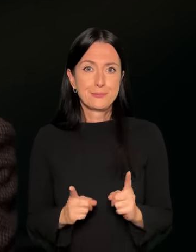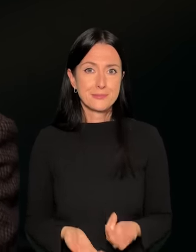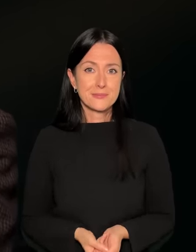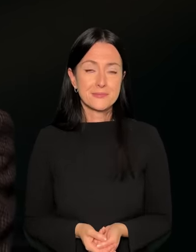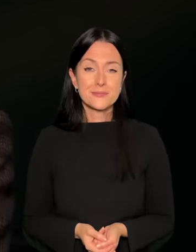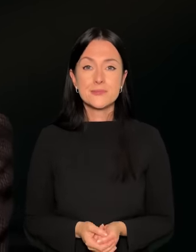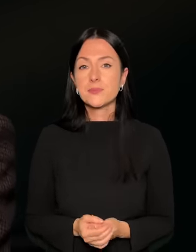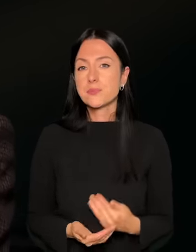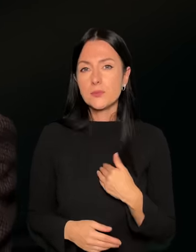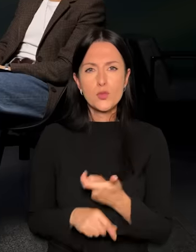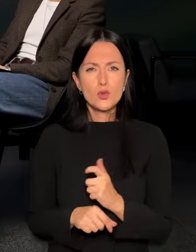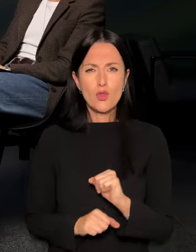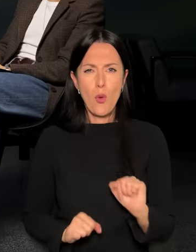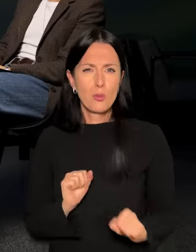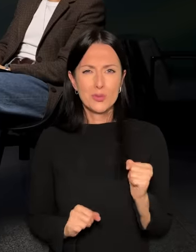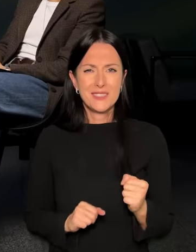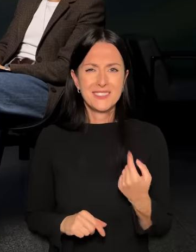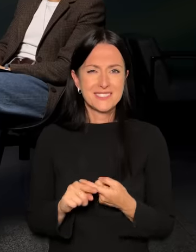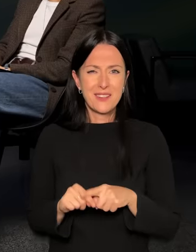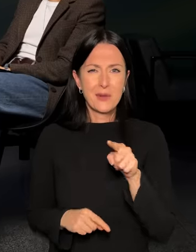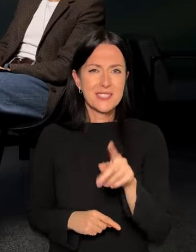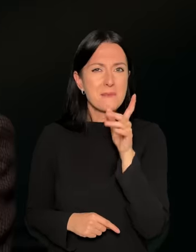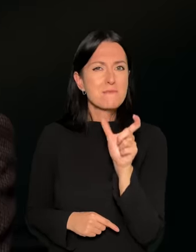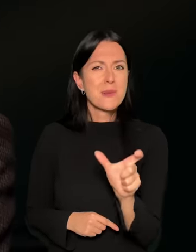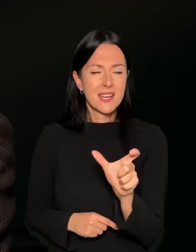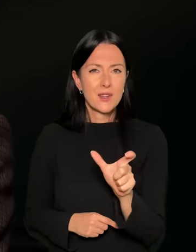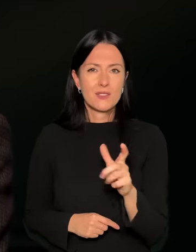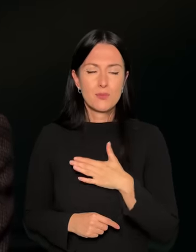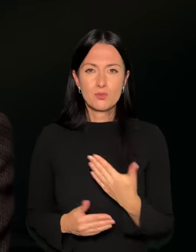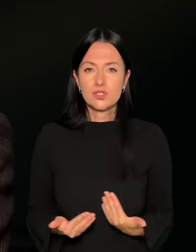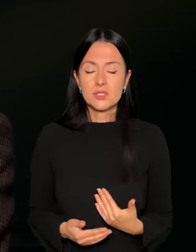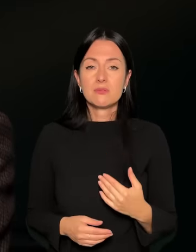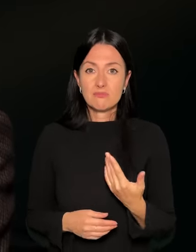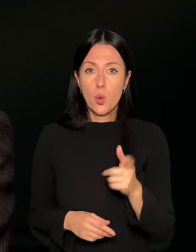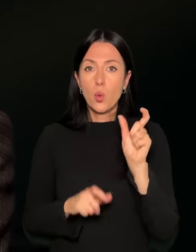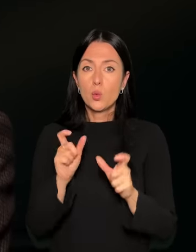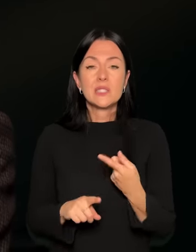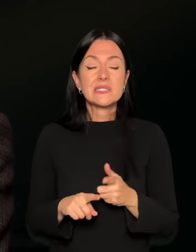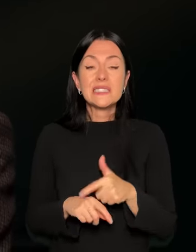I was really upset during that period in my life, because the thing